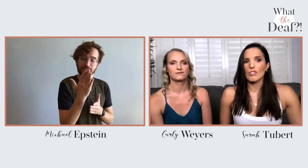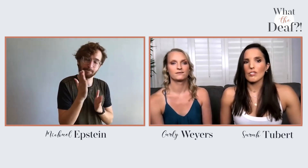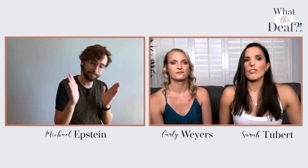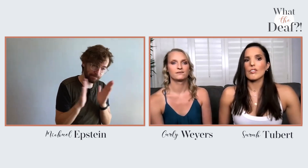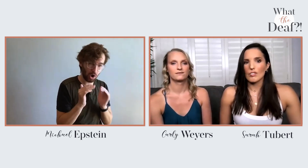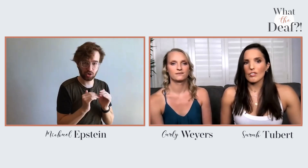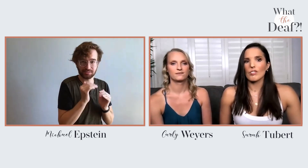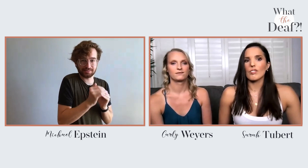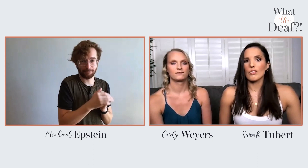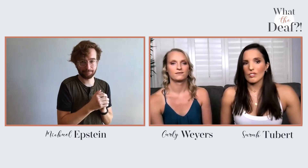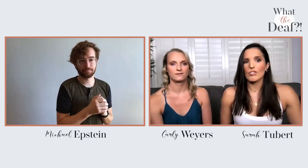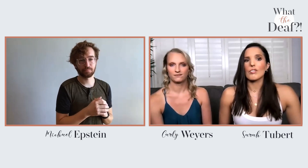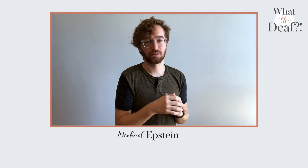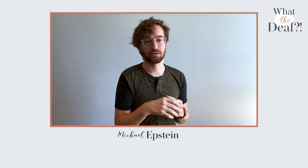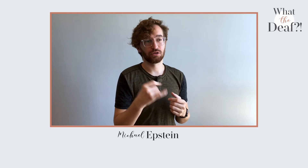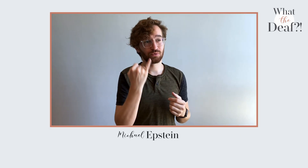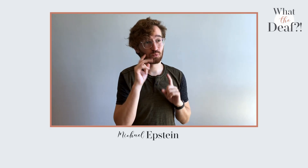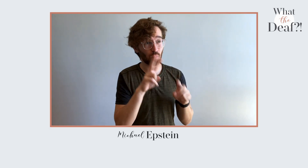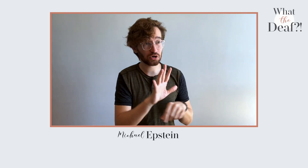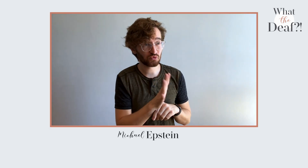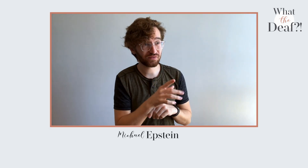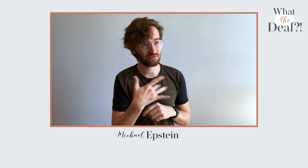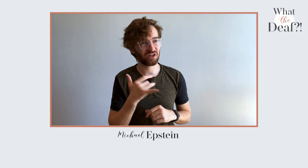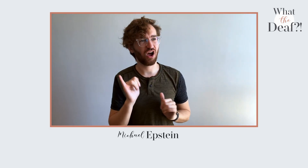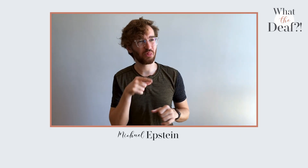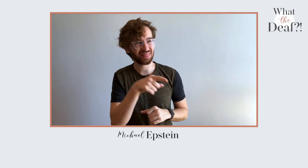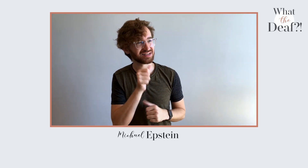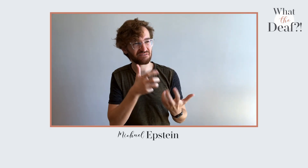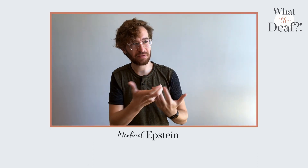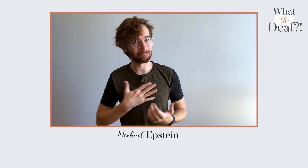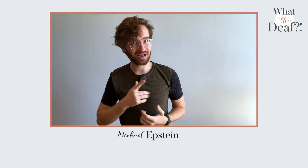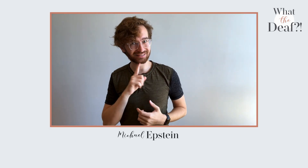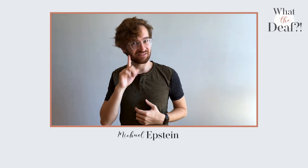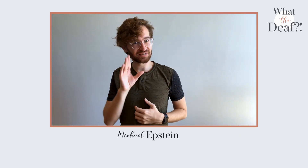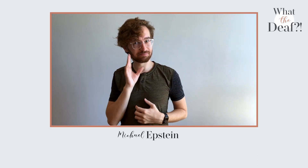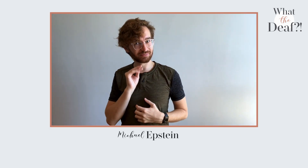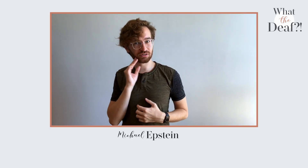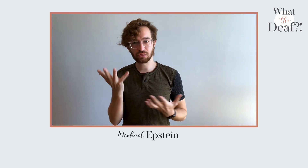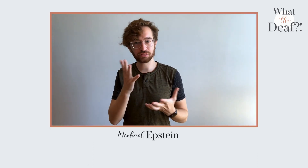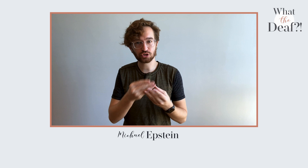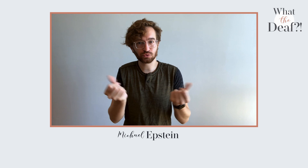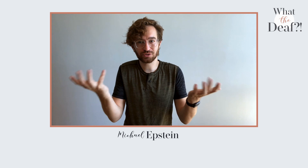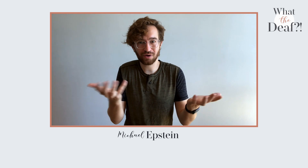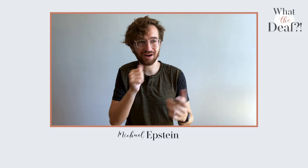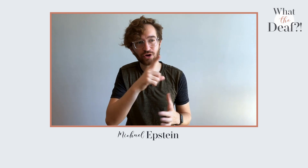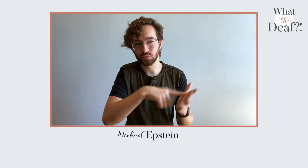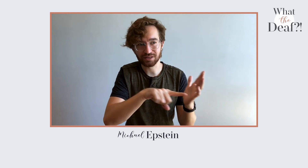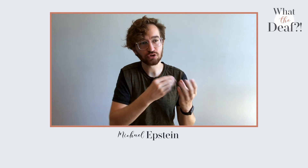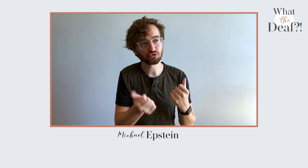It's one small step. And you may watch a movie and say, "Well, that movie didn't fit my deaf experience" but don't criticize it.